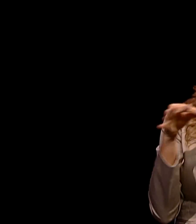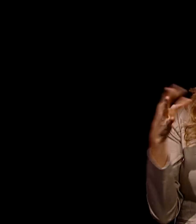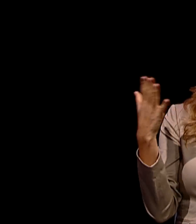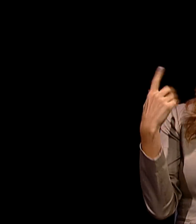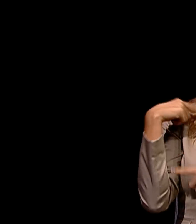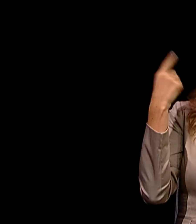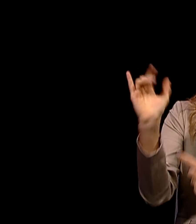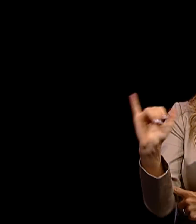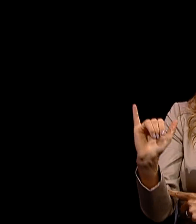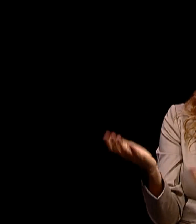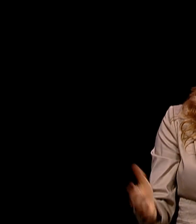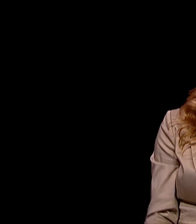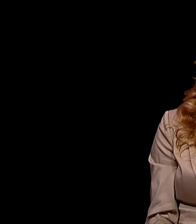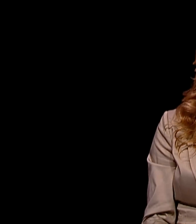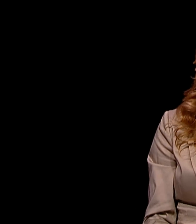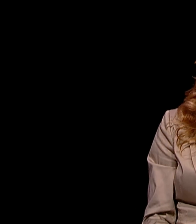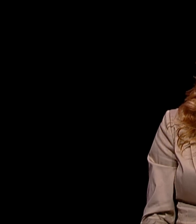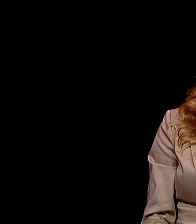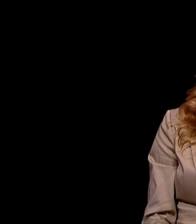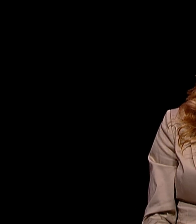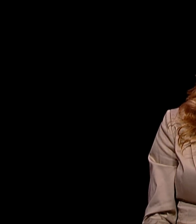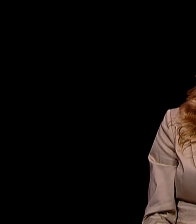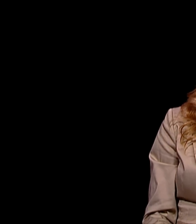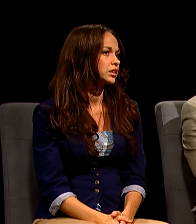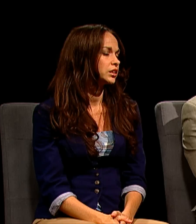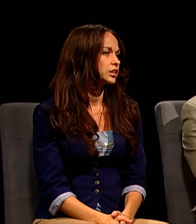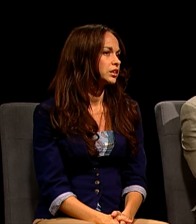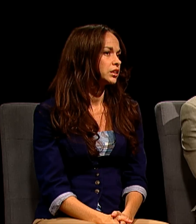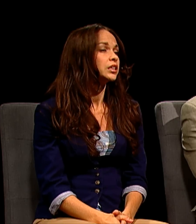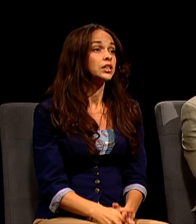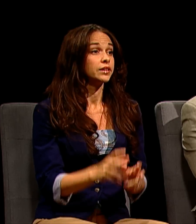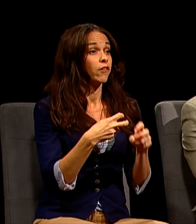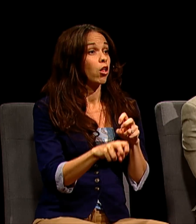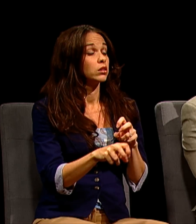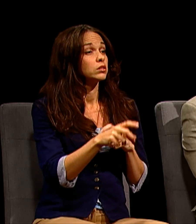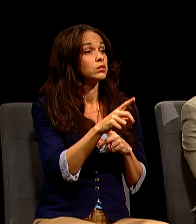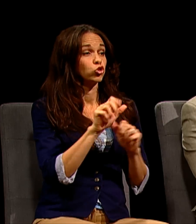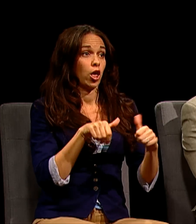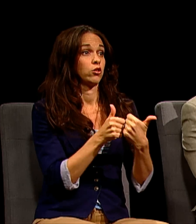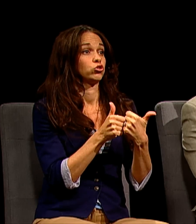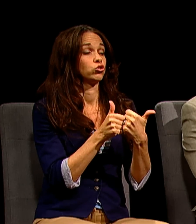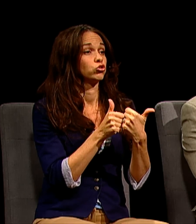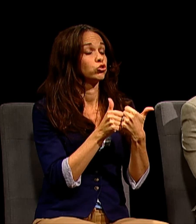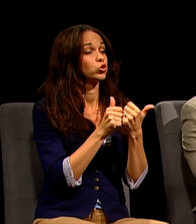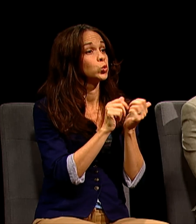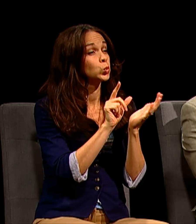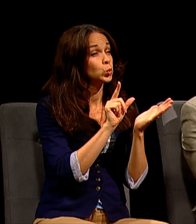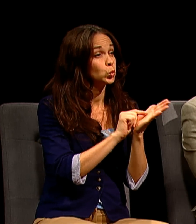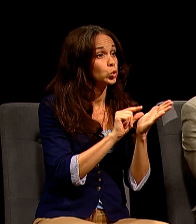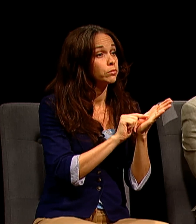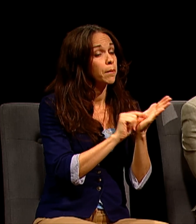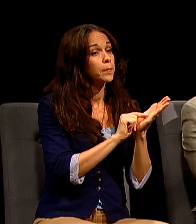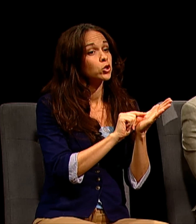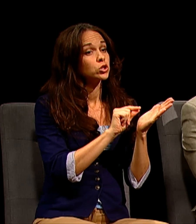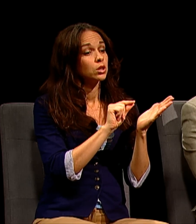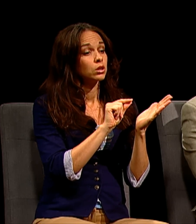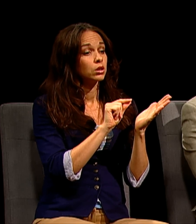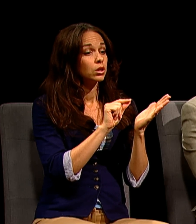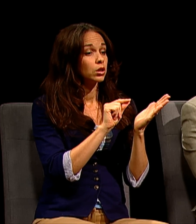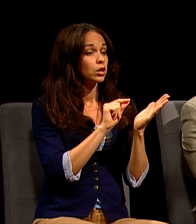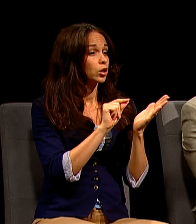difficult relationship. Can you tell us what that's been like? It has been difficult, been challenging. Newspapers are at a precipice.